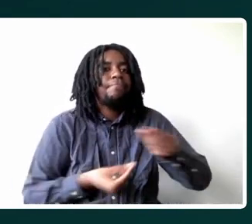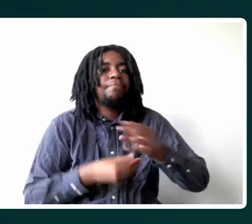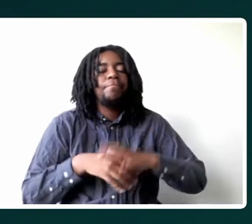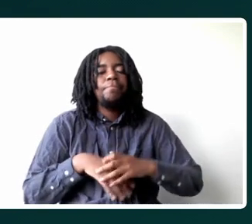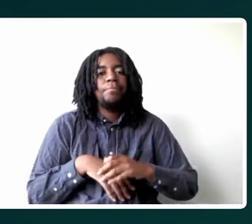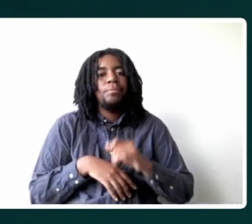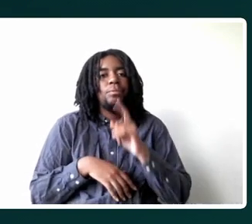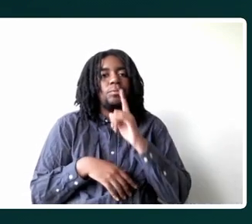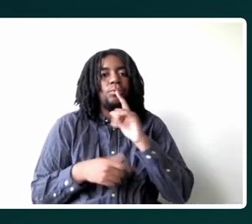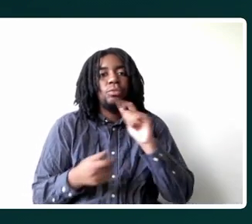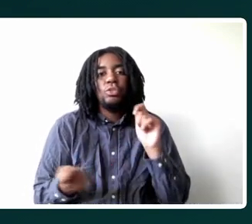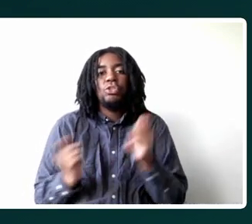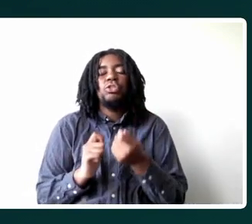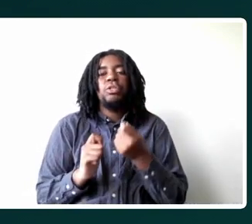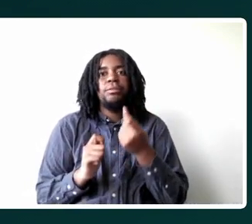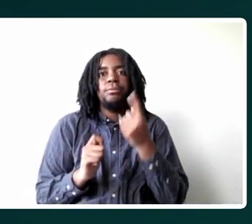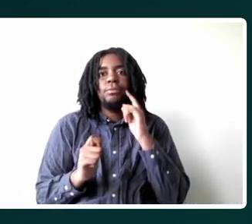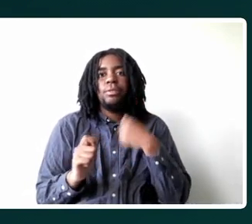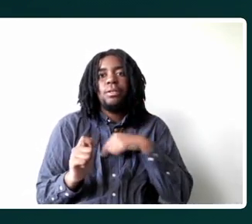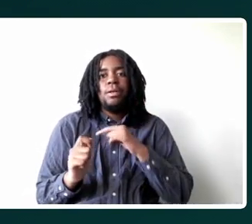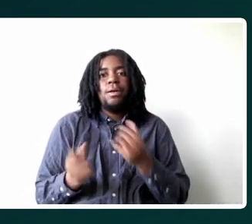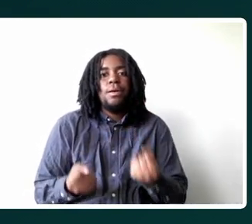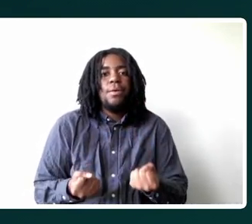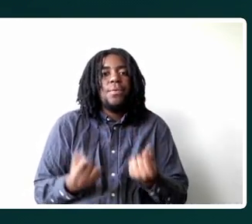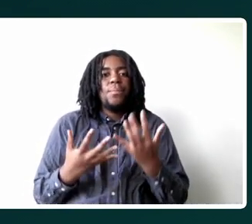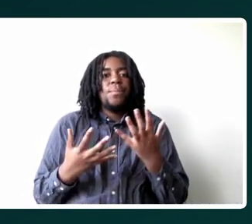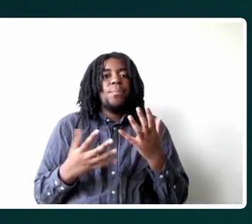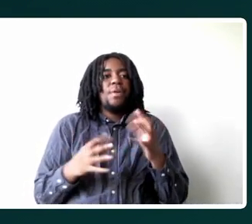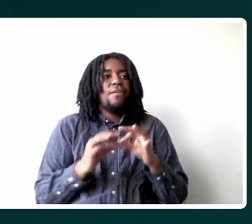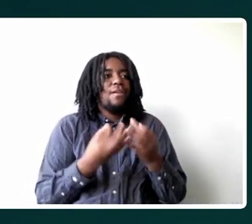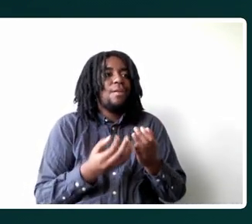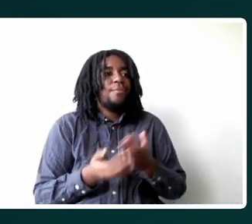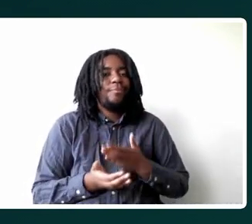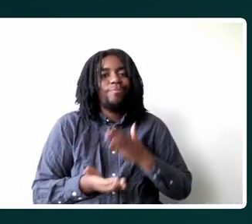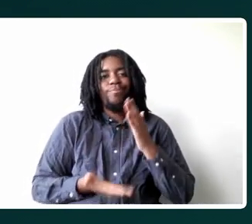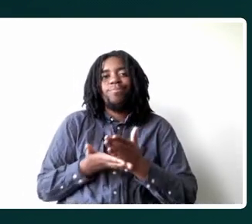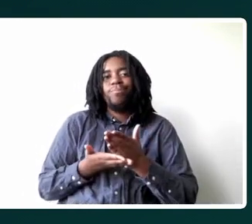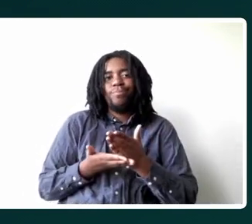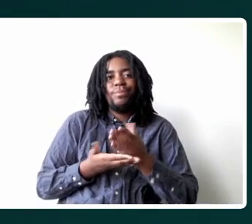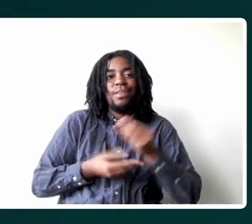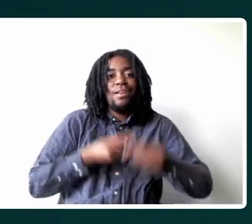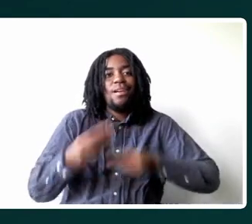because many of the families had stopped telling the stories from childhood to their kids.